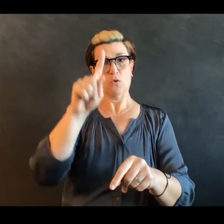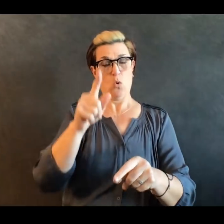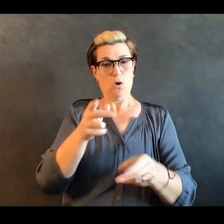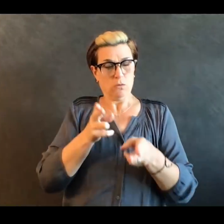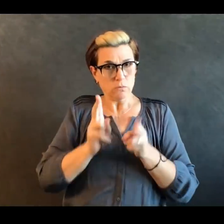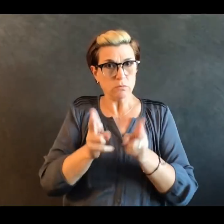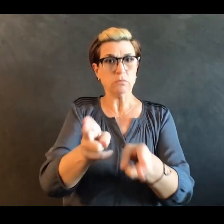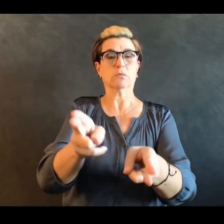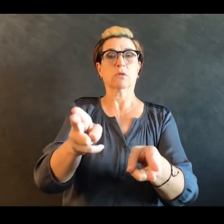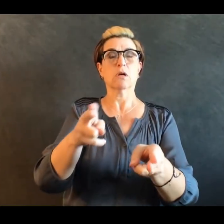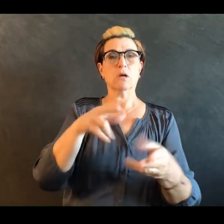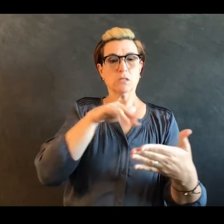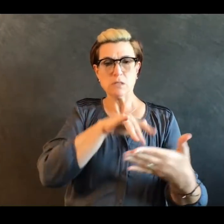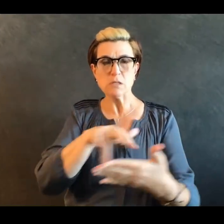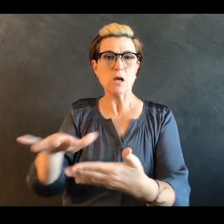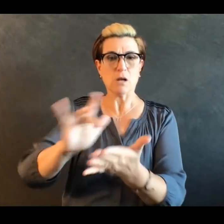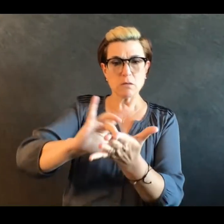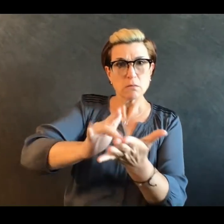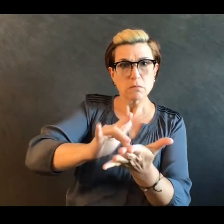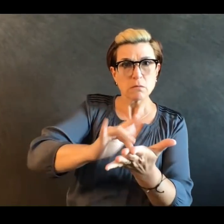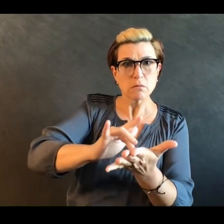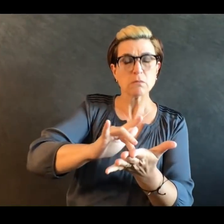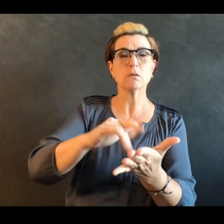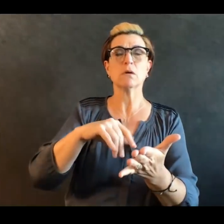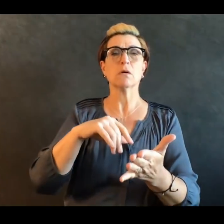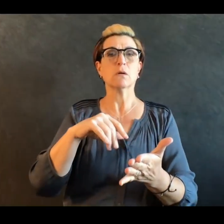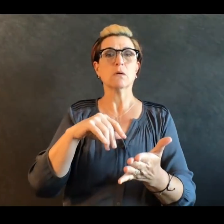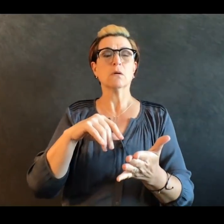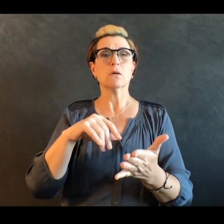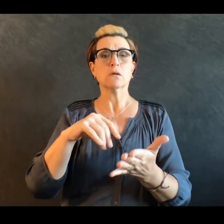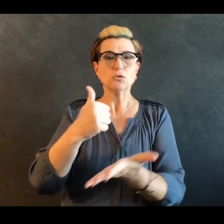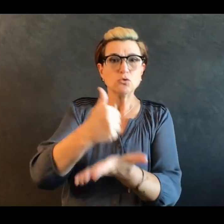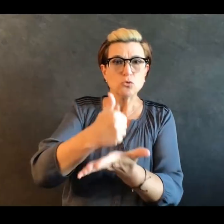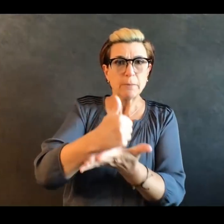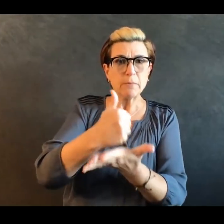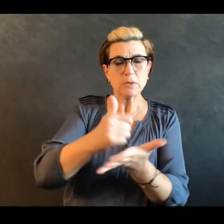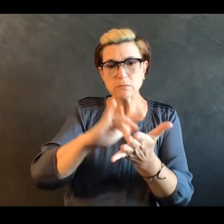important therapies treatments and ultimately what we want to come up with